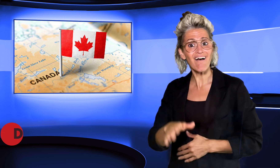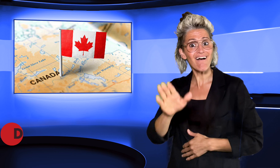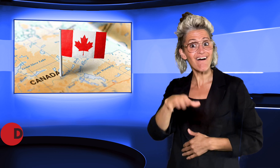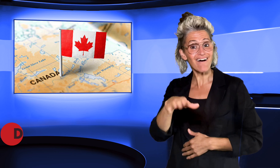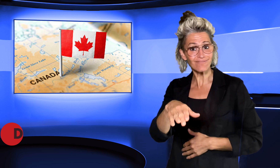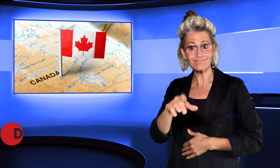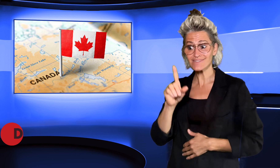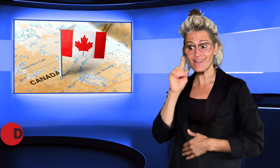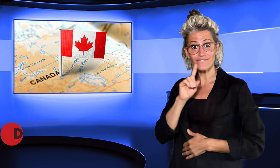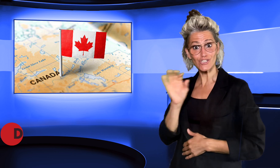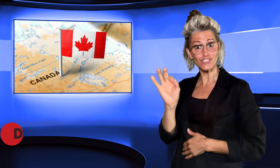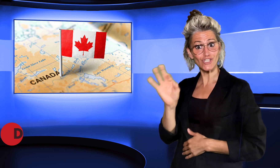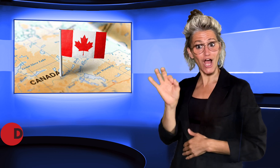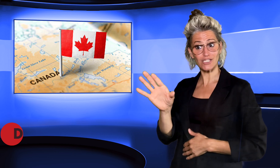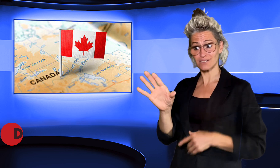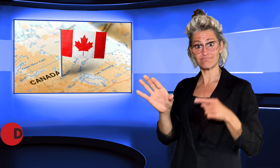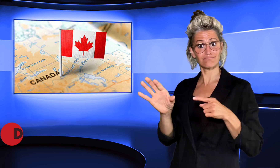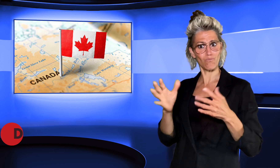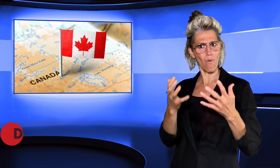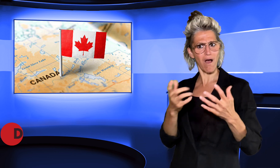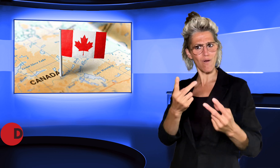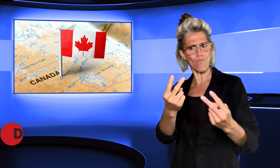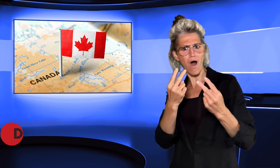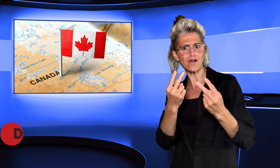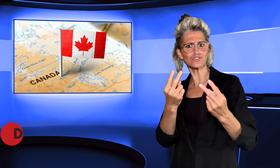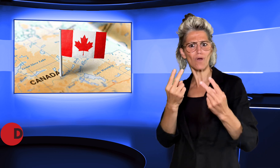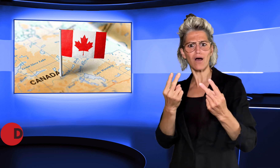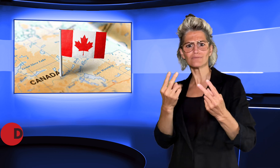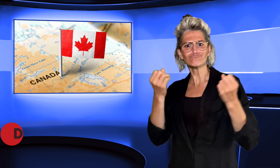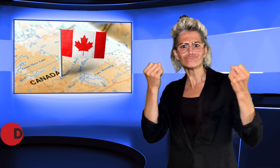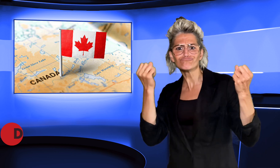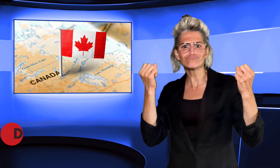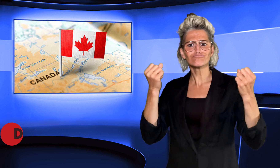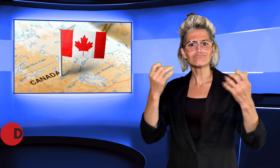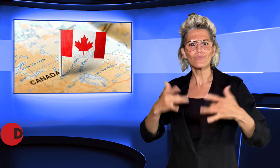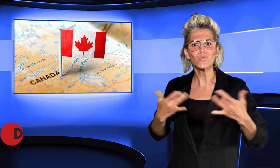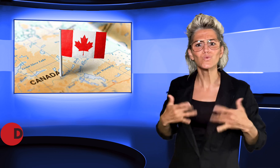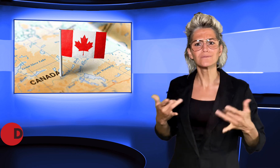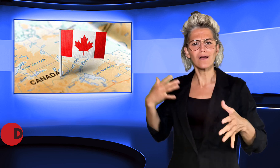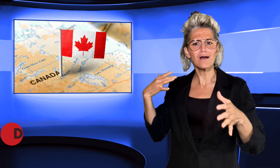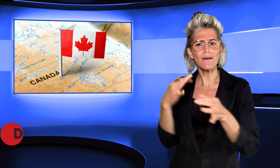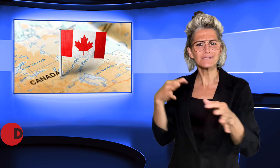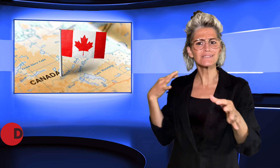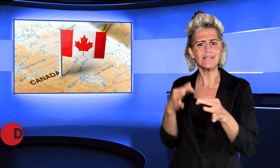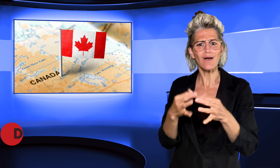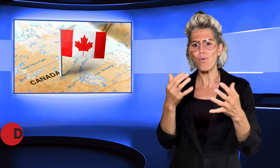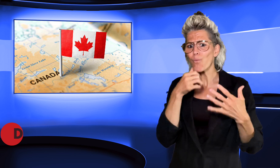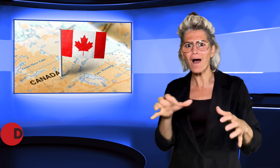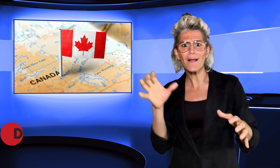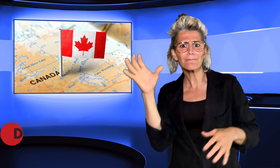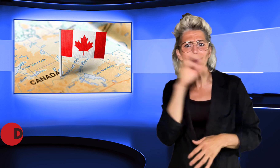Don’t forget to subscribe, like, and follow